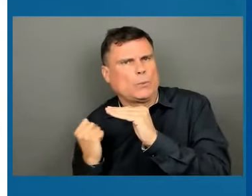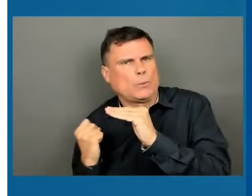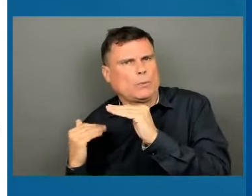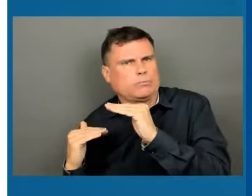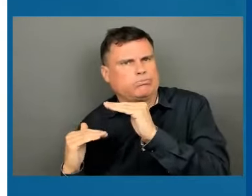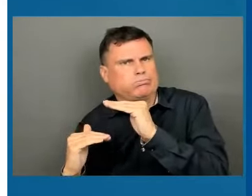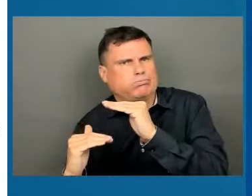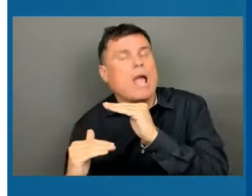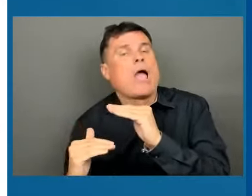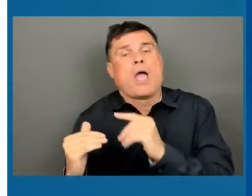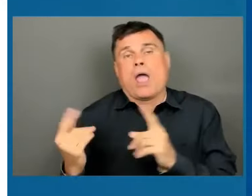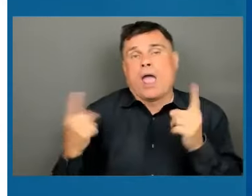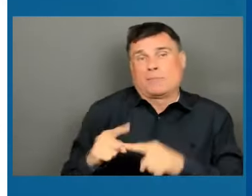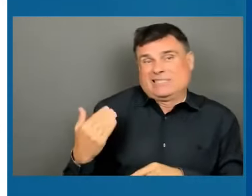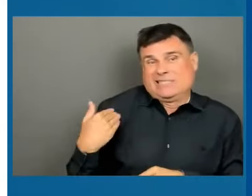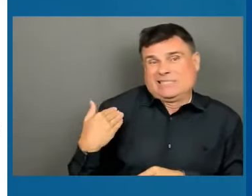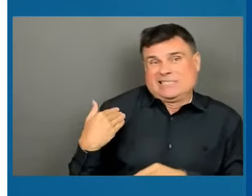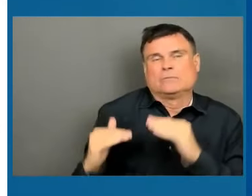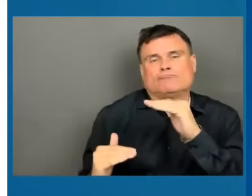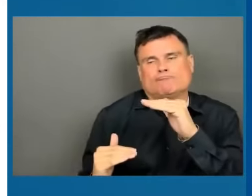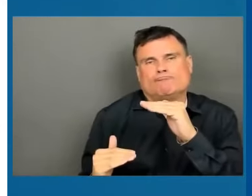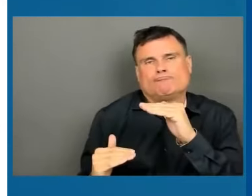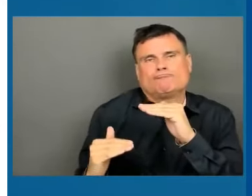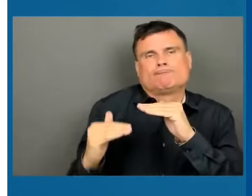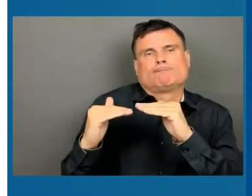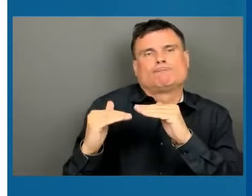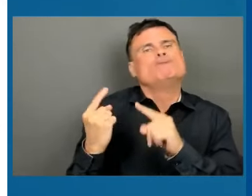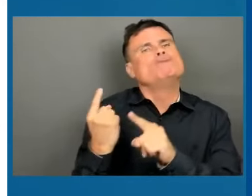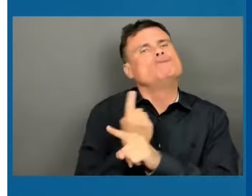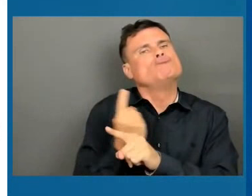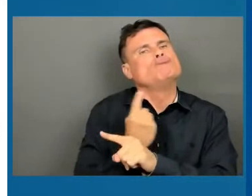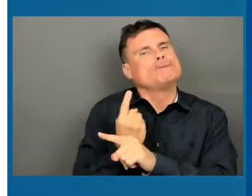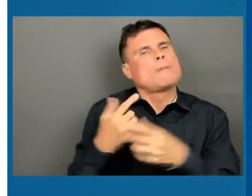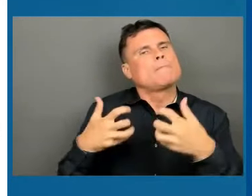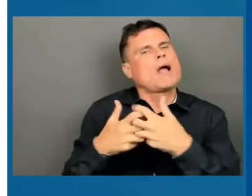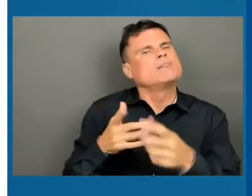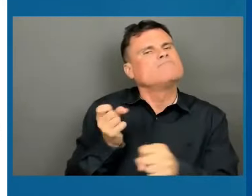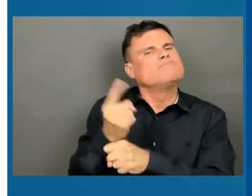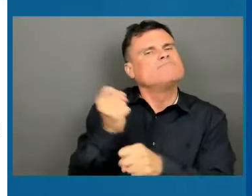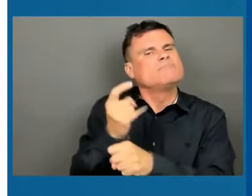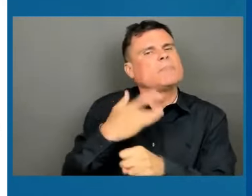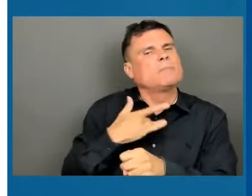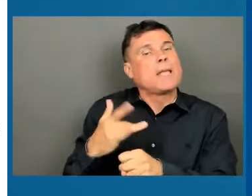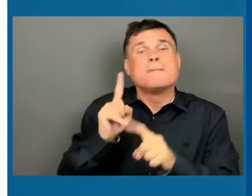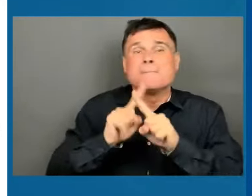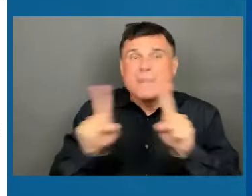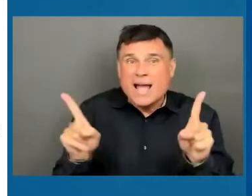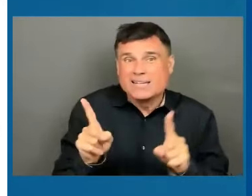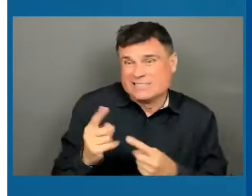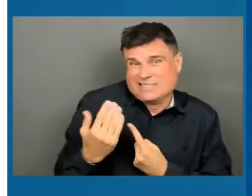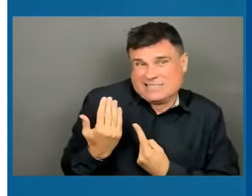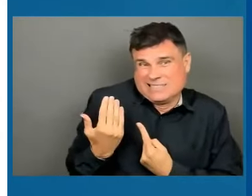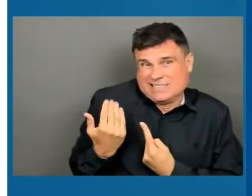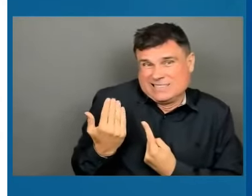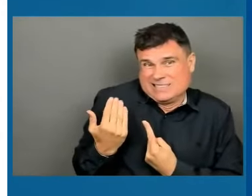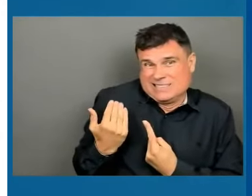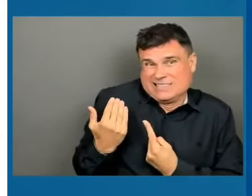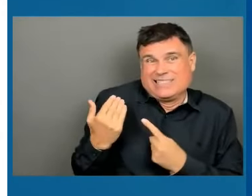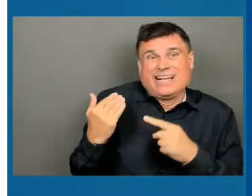down back to the pattern of